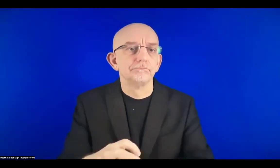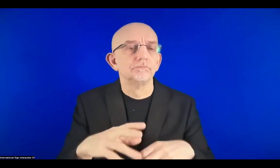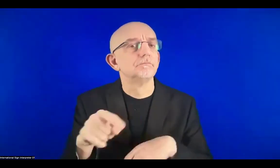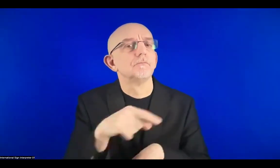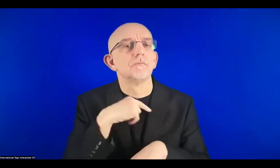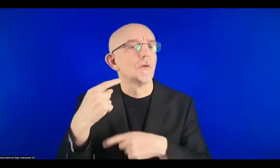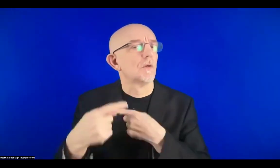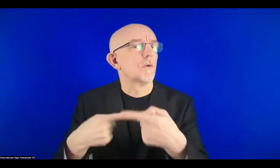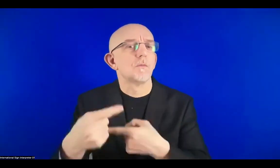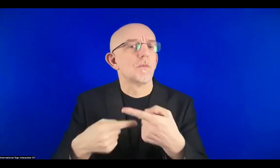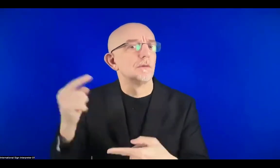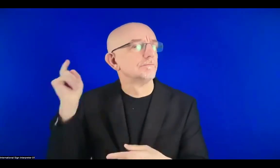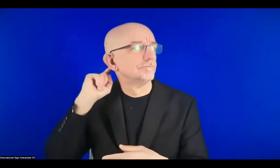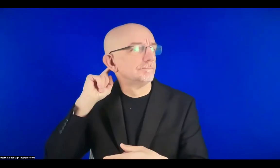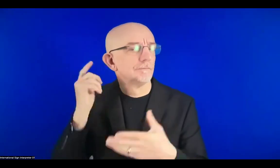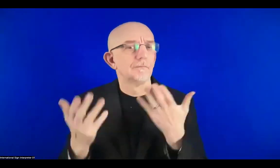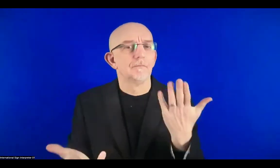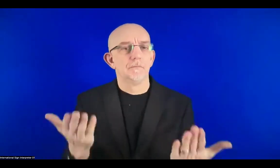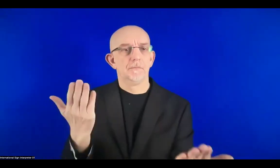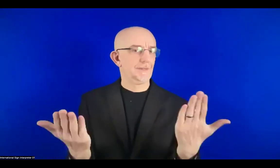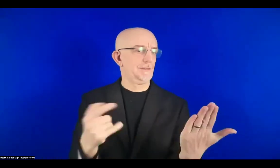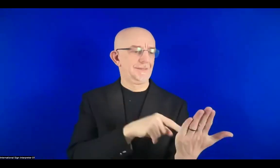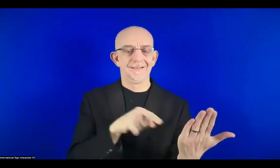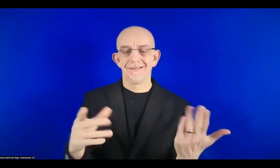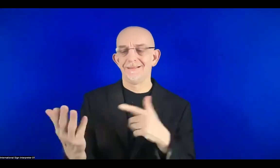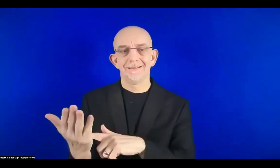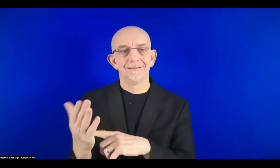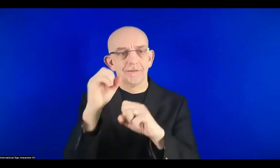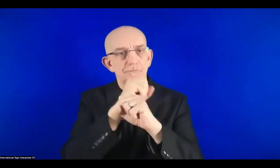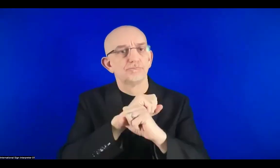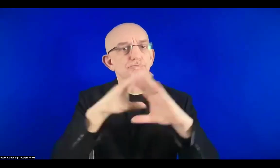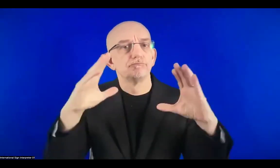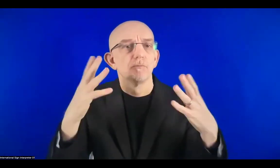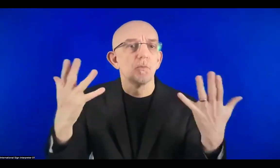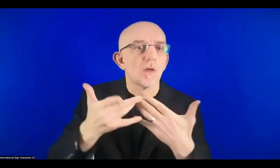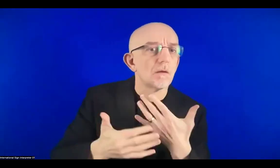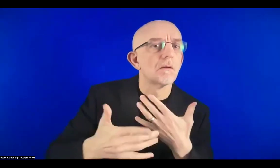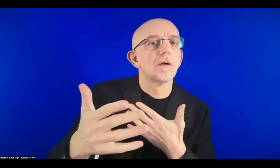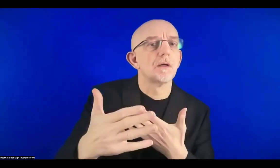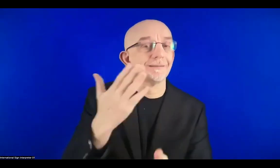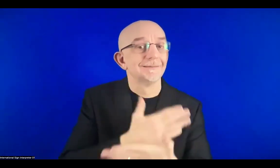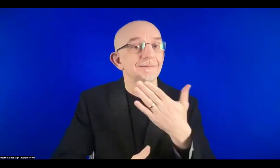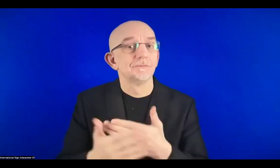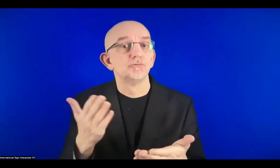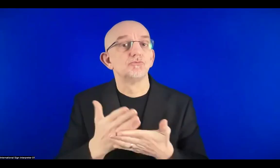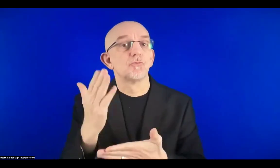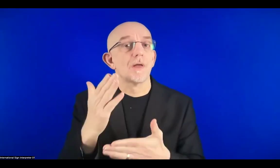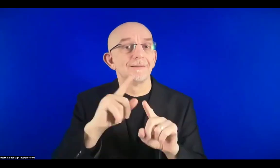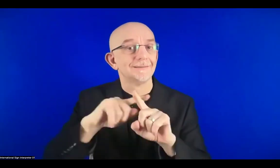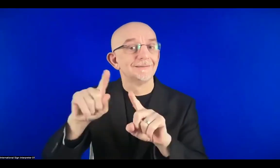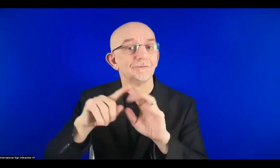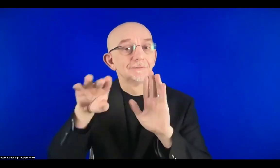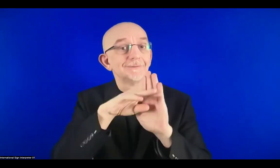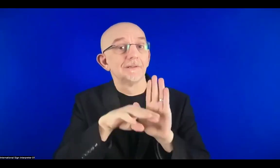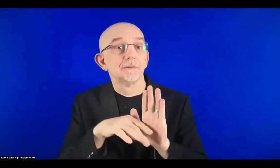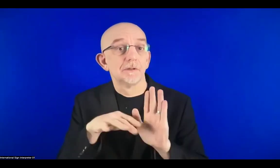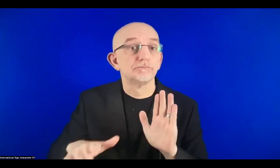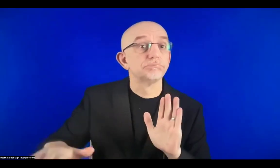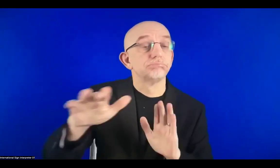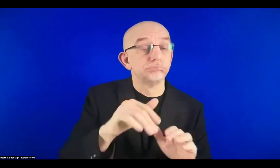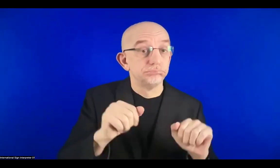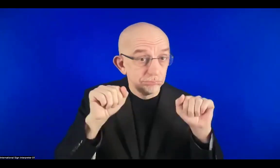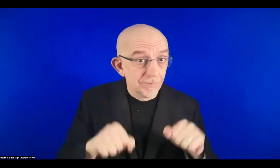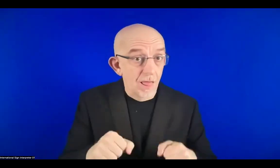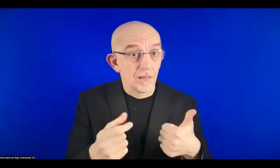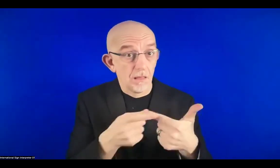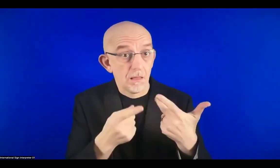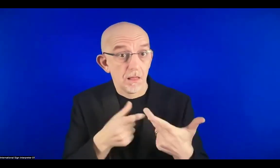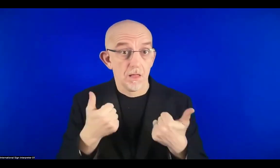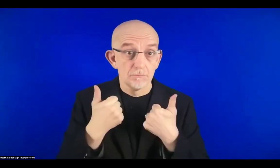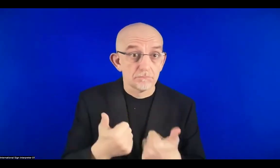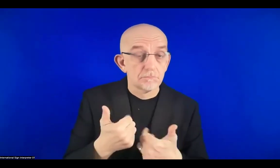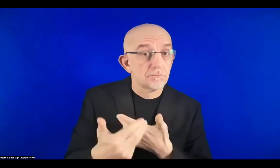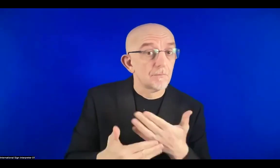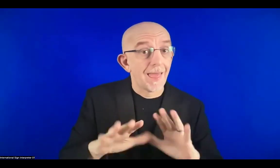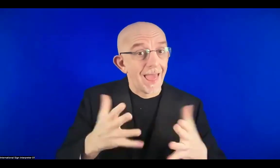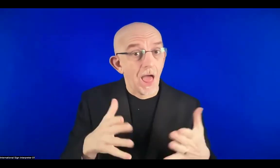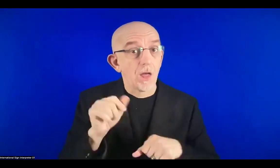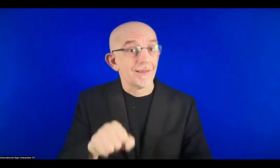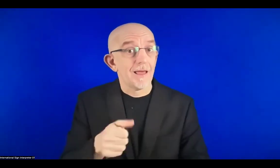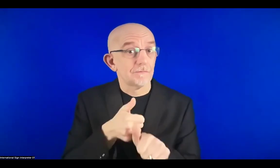the comparison is not for its own sake. We hope to learn something from it. I am